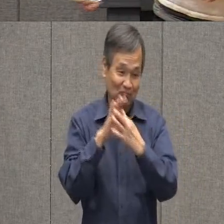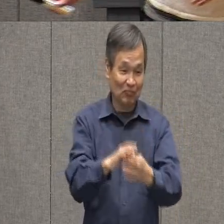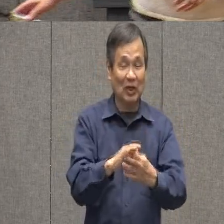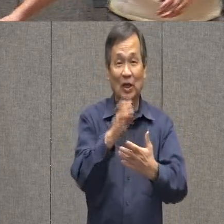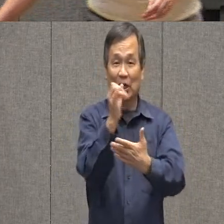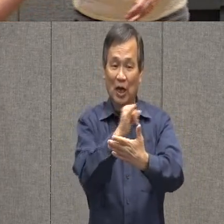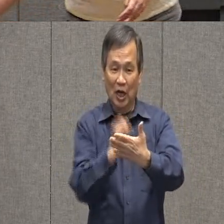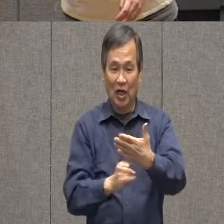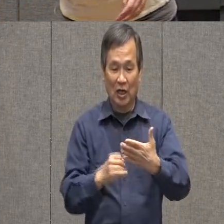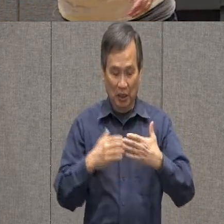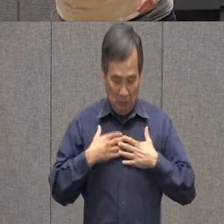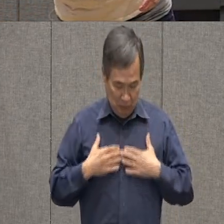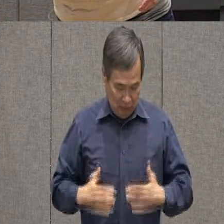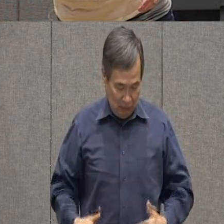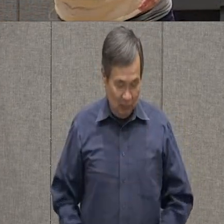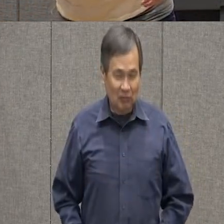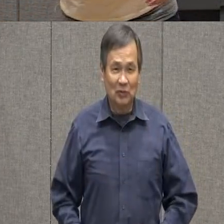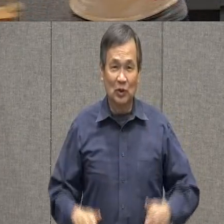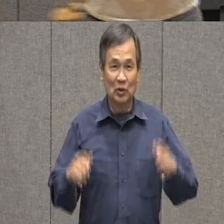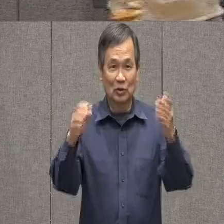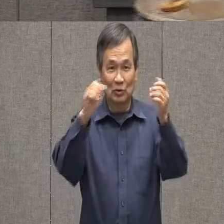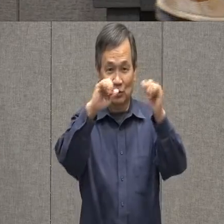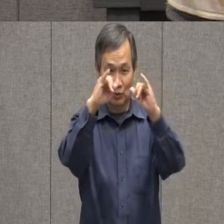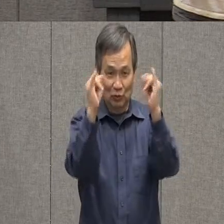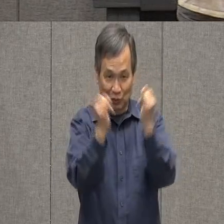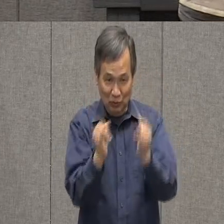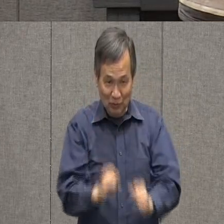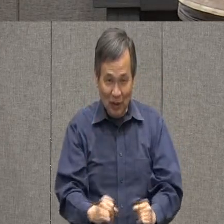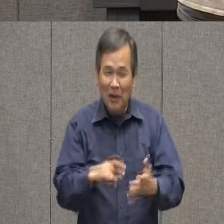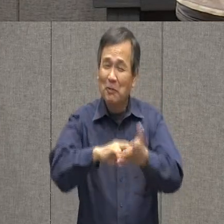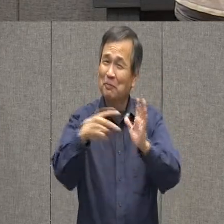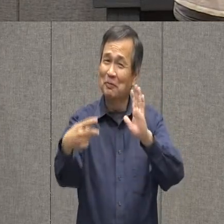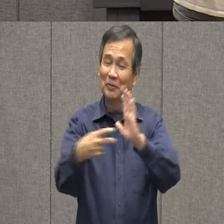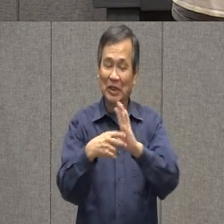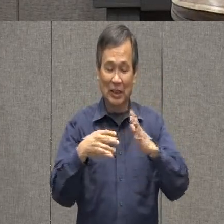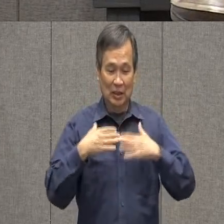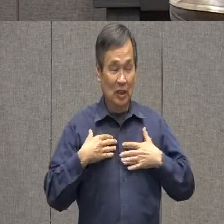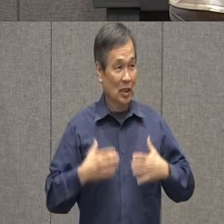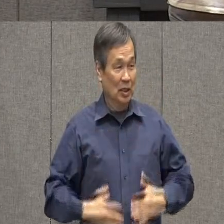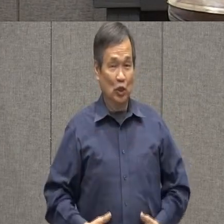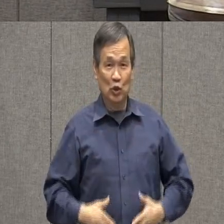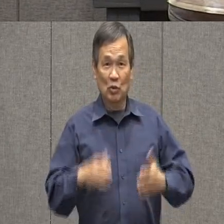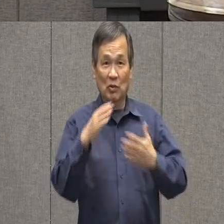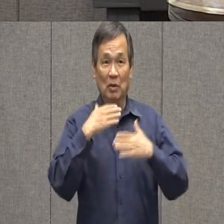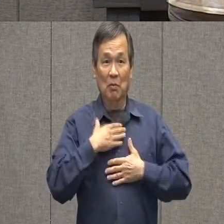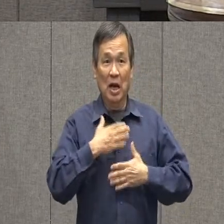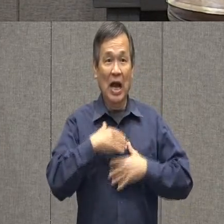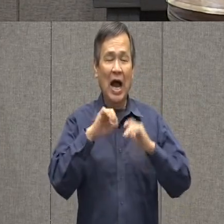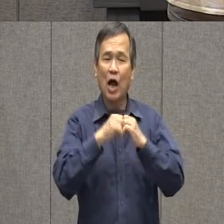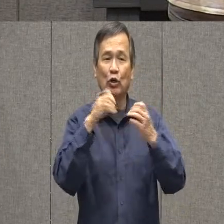So figure drawing is drawing a human body in lots of different forms.